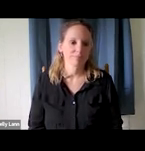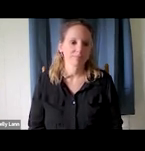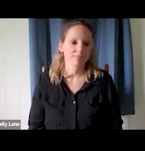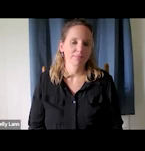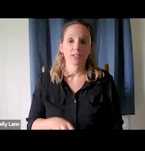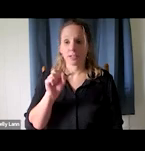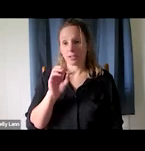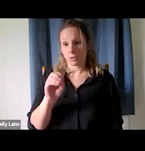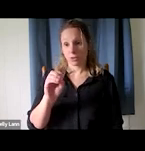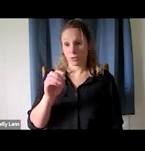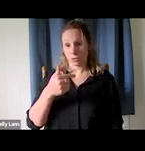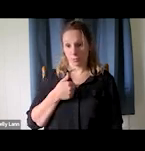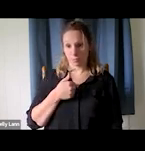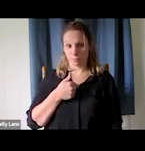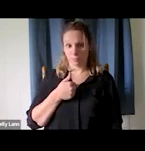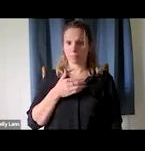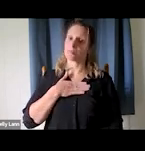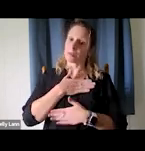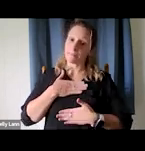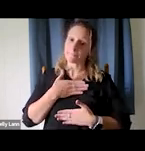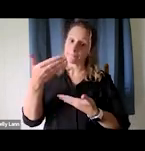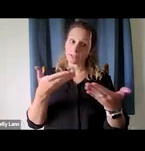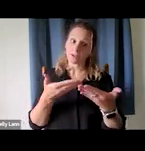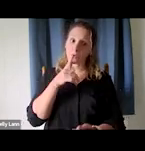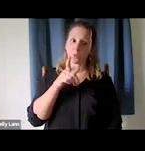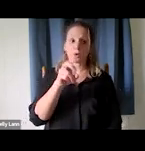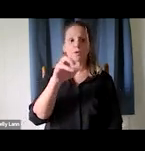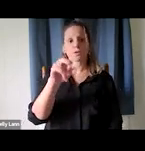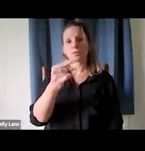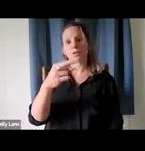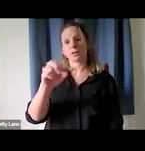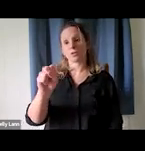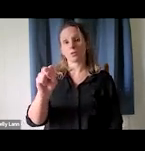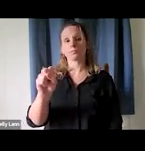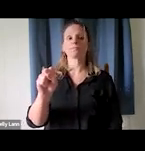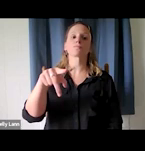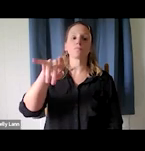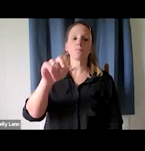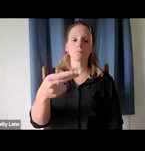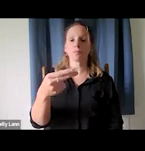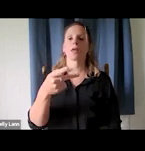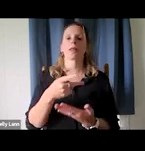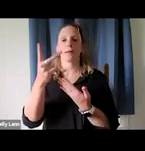So it's my pleasure to introduce Dorrine Gross, who's the PATH program coordinator and SOAR COR